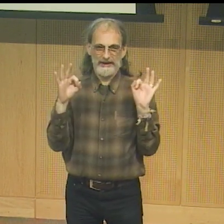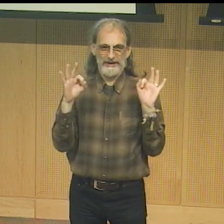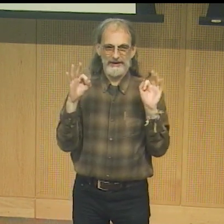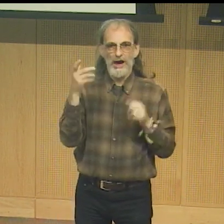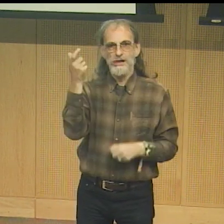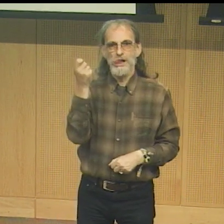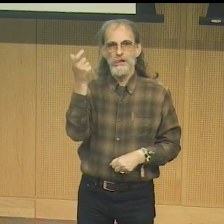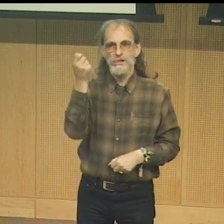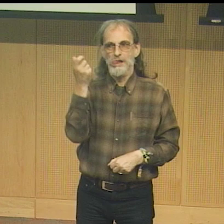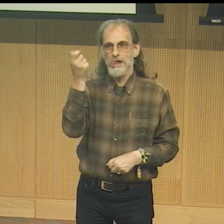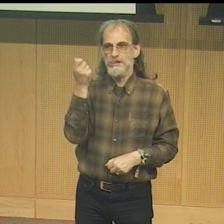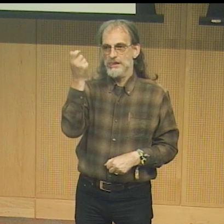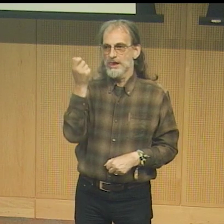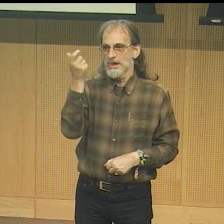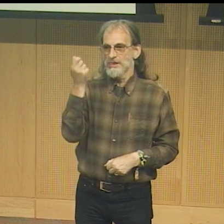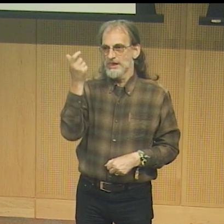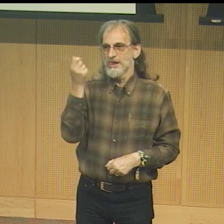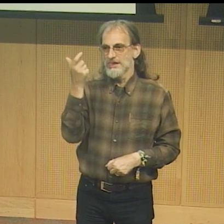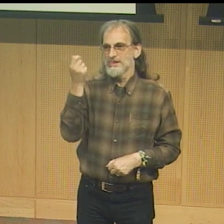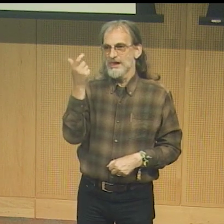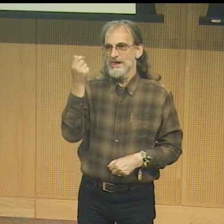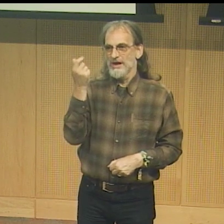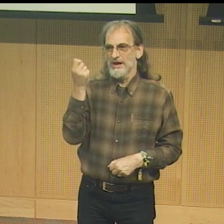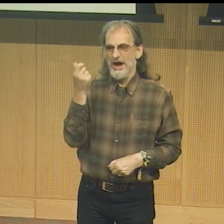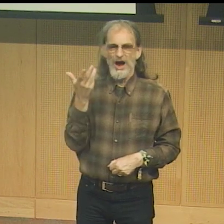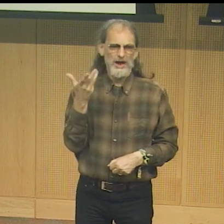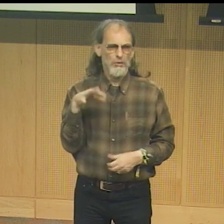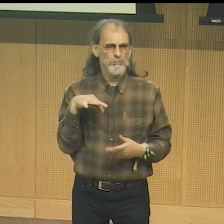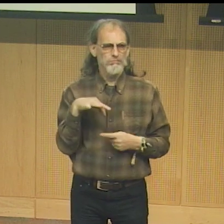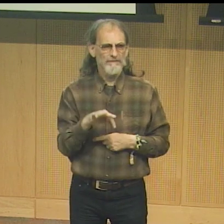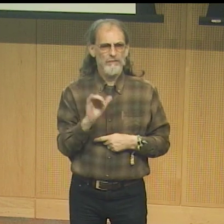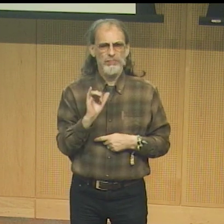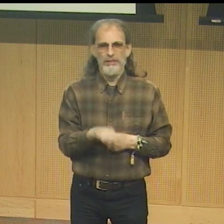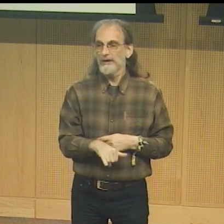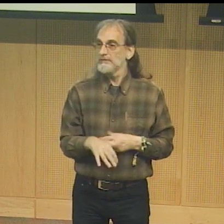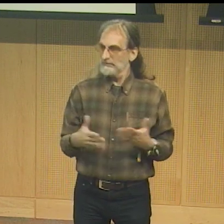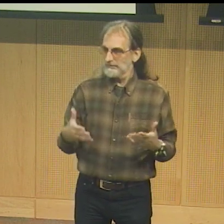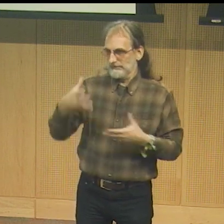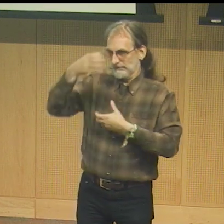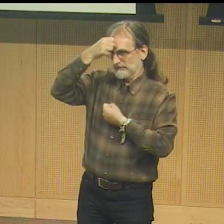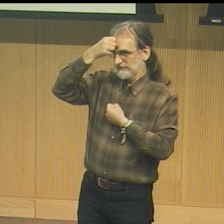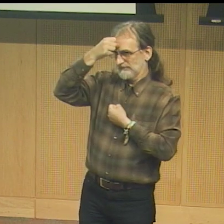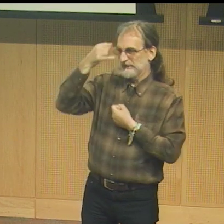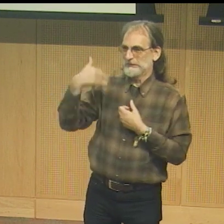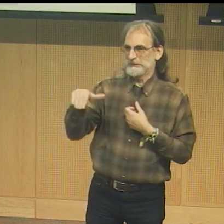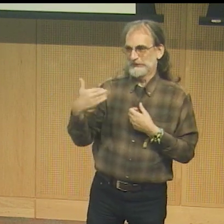want everything free there because of the type of socialism system that they're used to, and they're not used to having to pay for something.